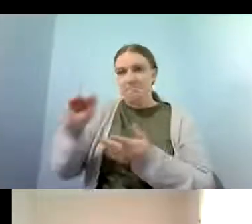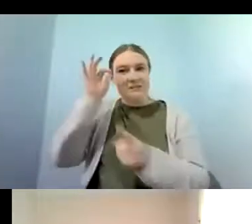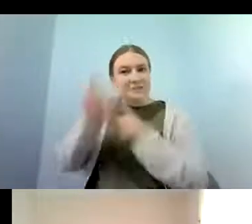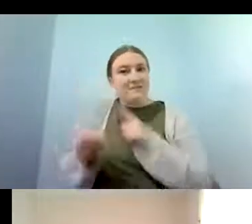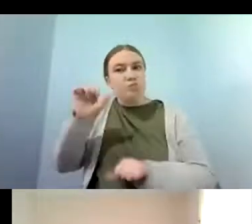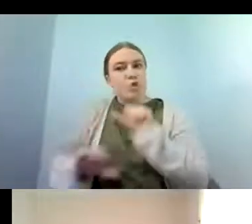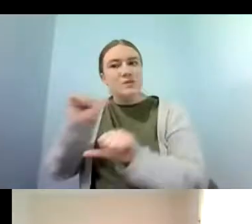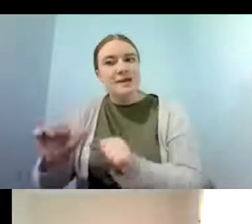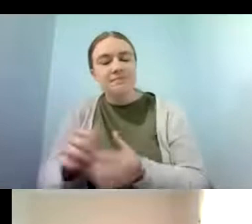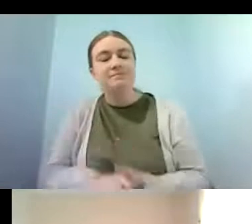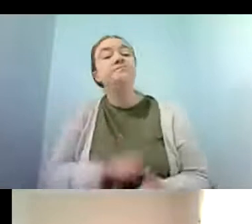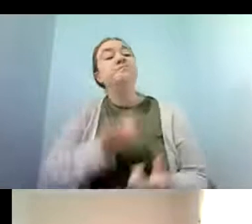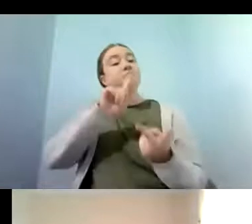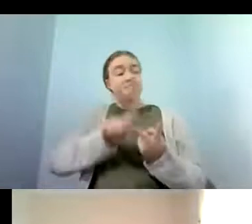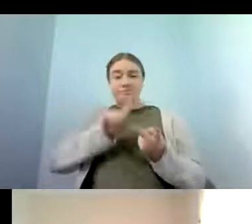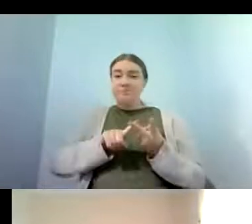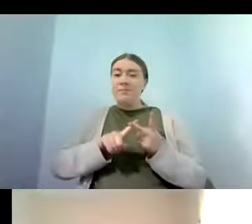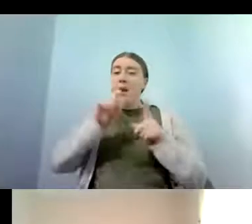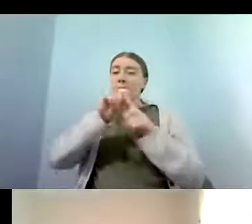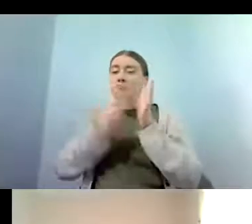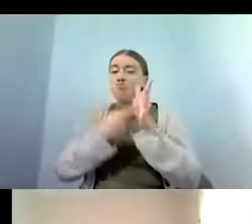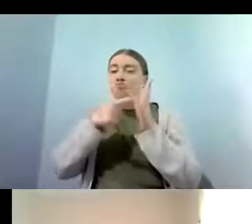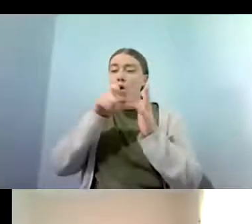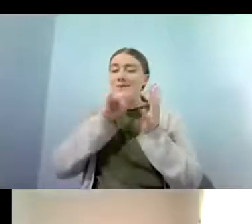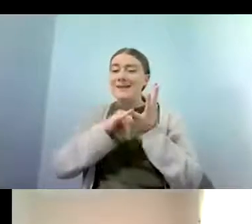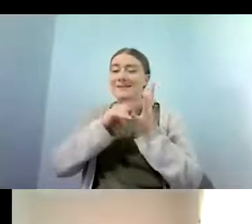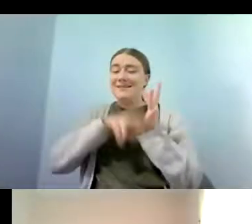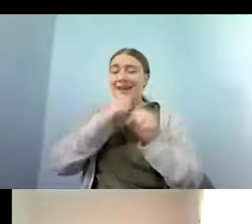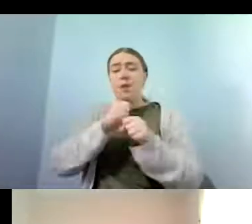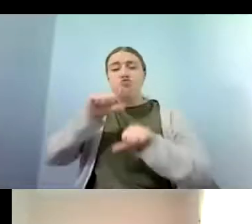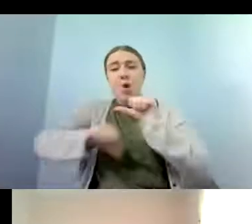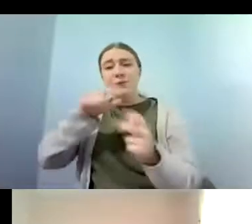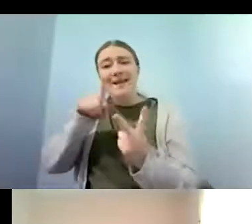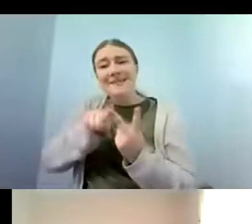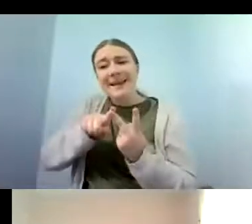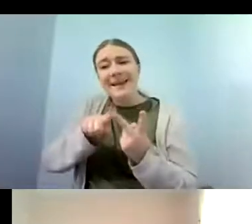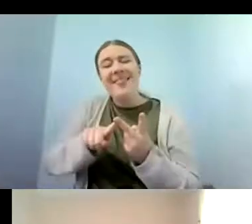processing is a slightly different type of citizen science so processing is working with